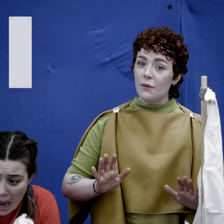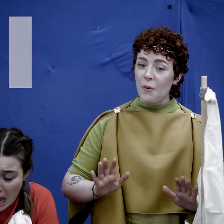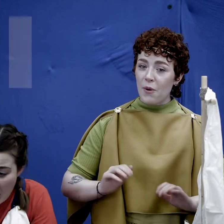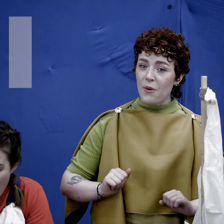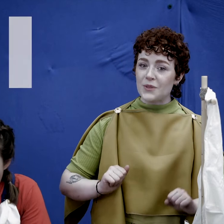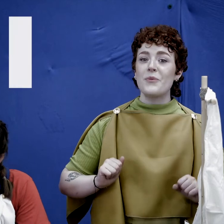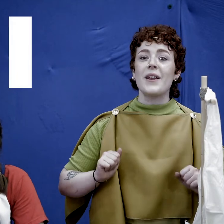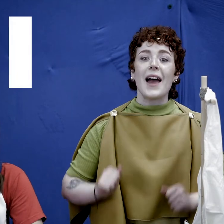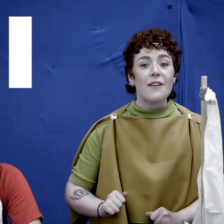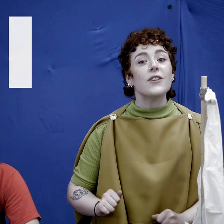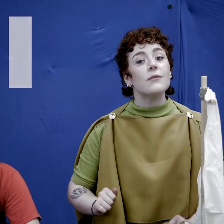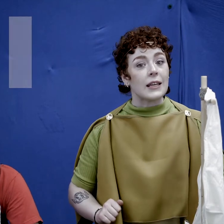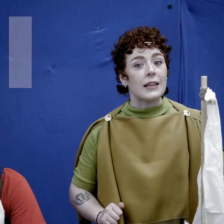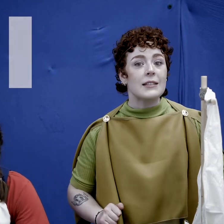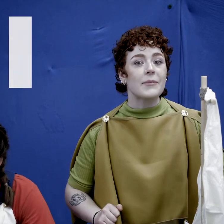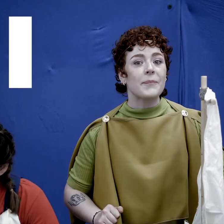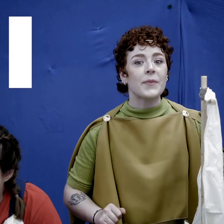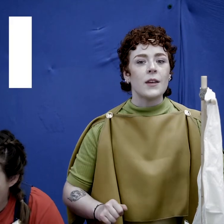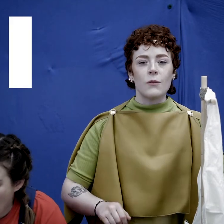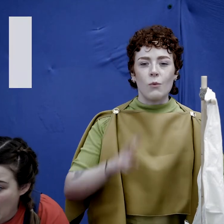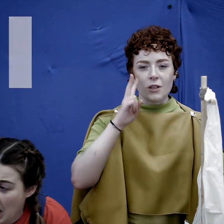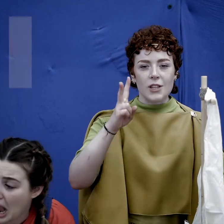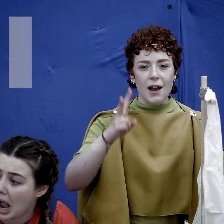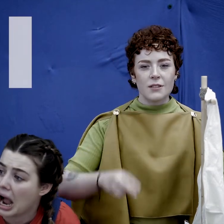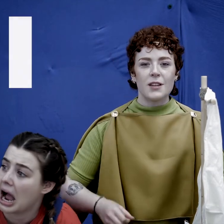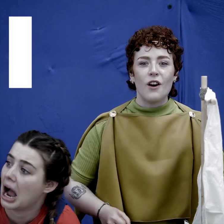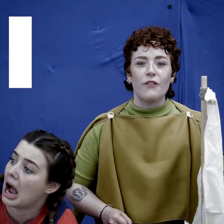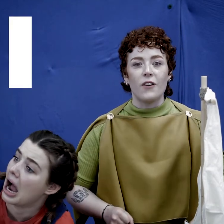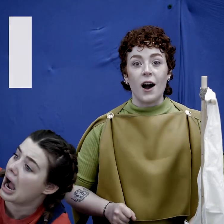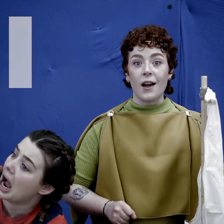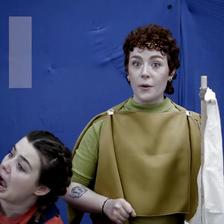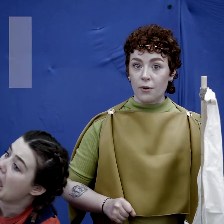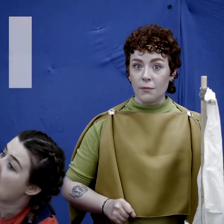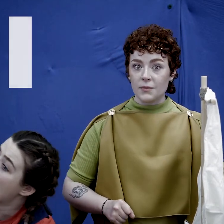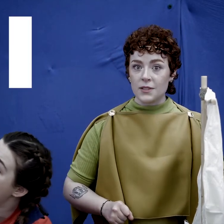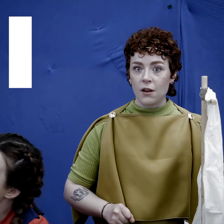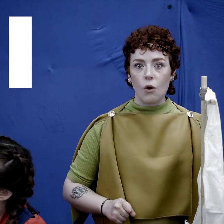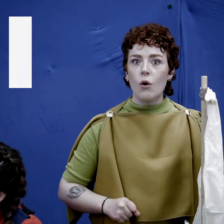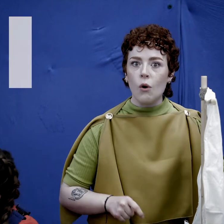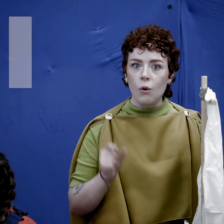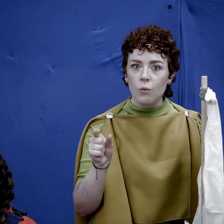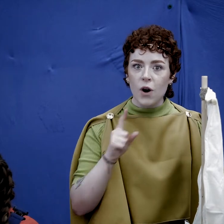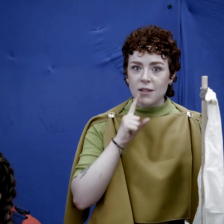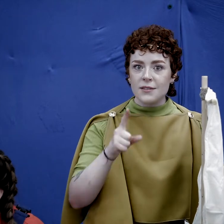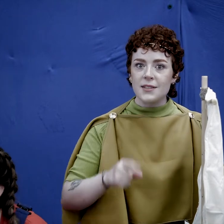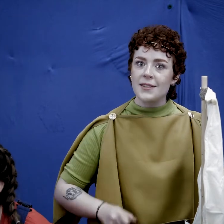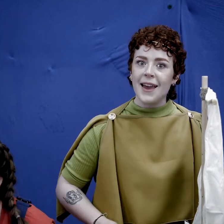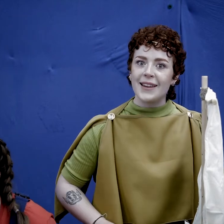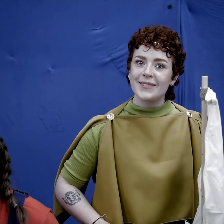Or pause whenever you need. Watch out for other prompts or words to say.